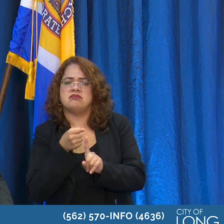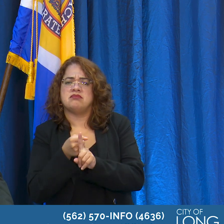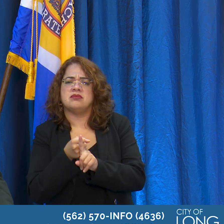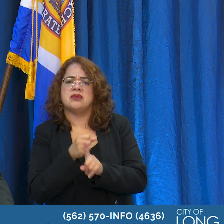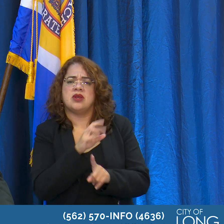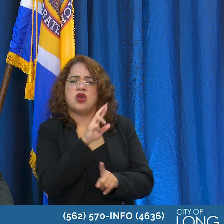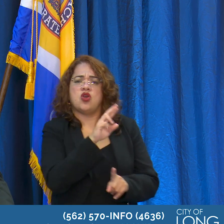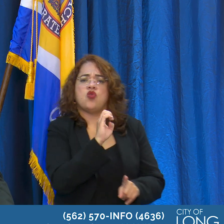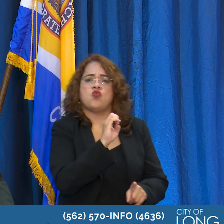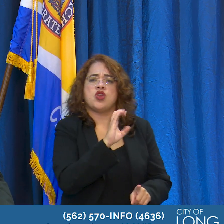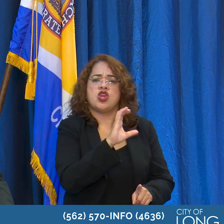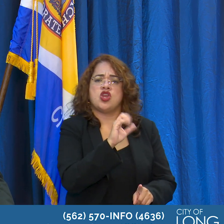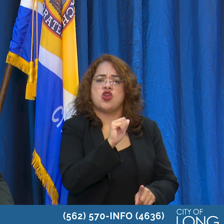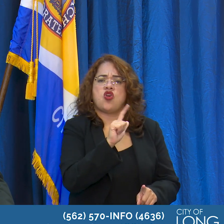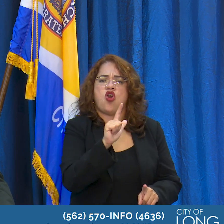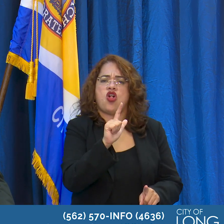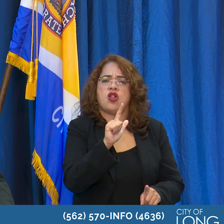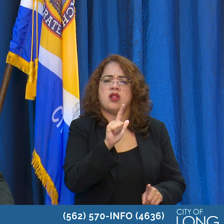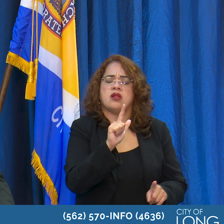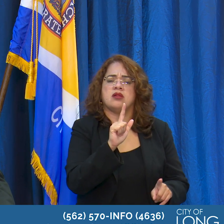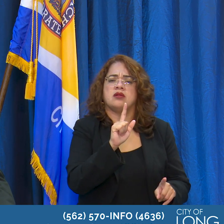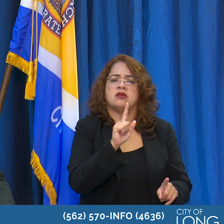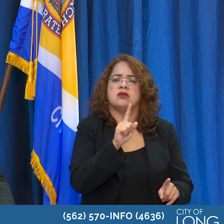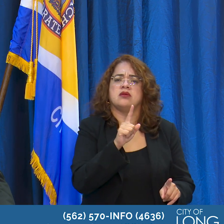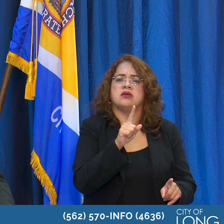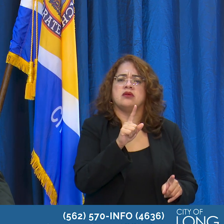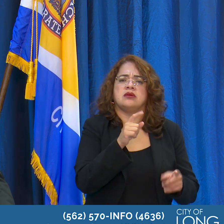and folks are beginning to gather signatures to